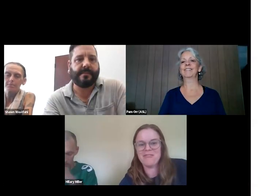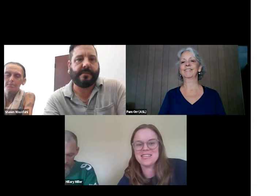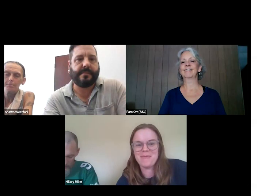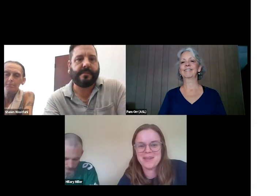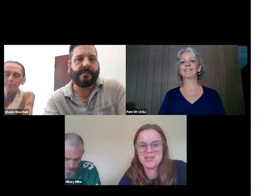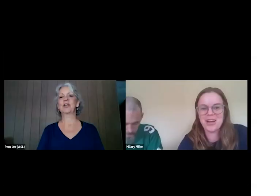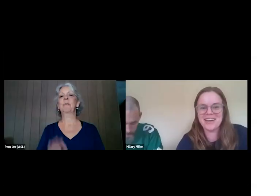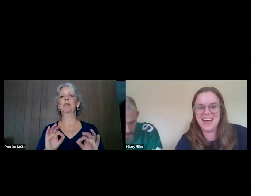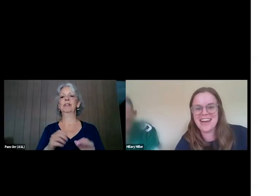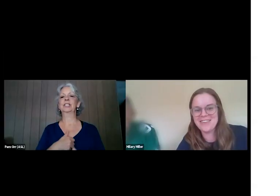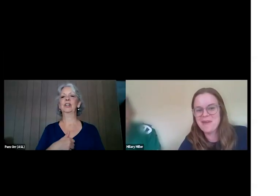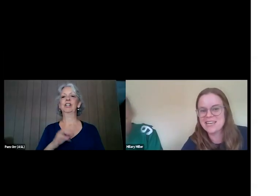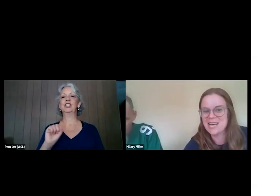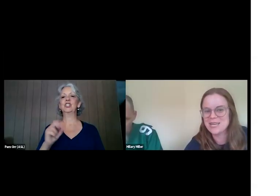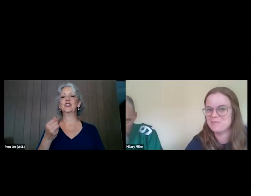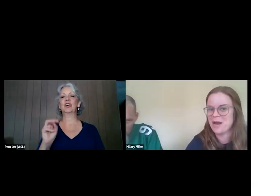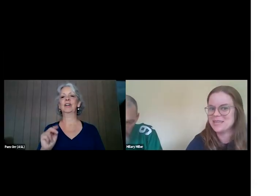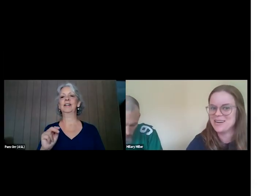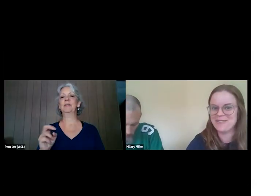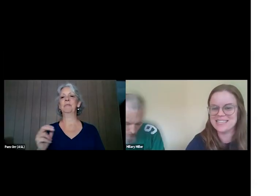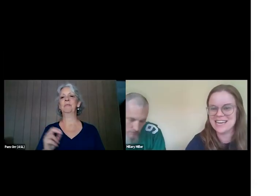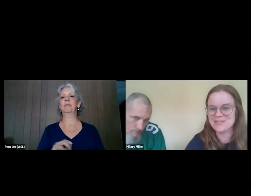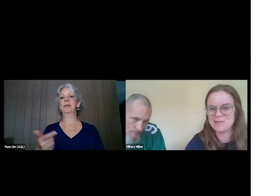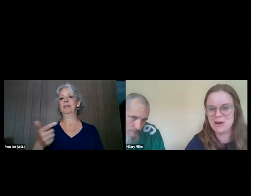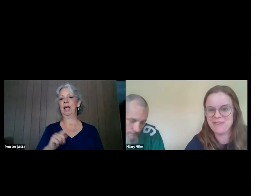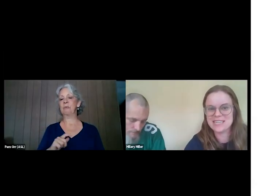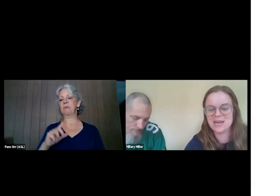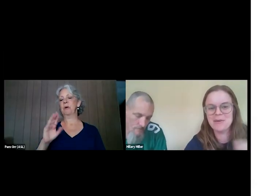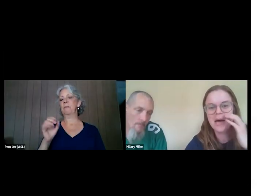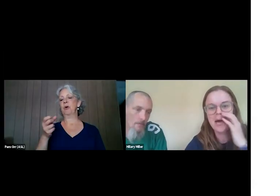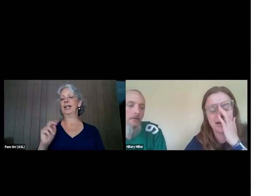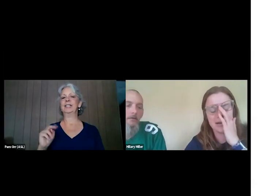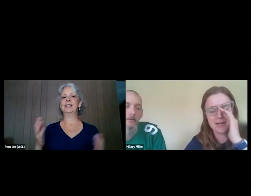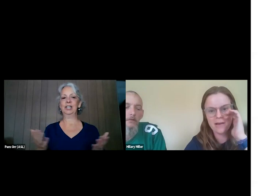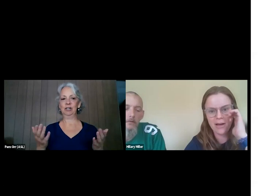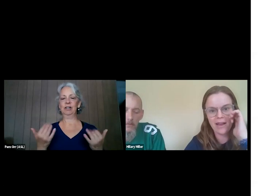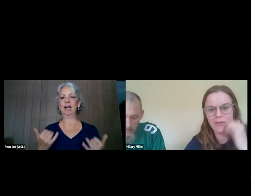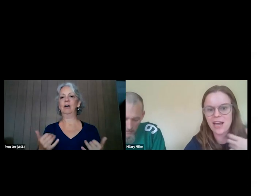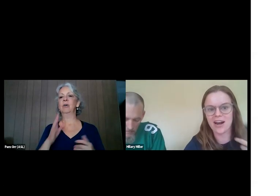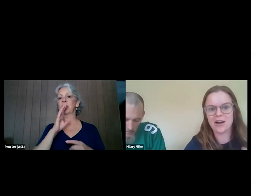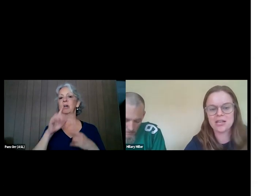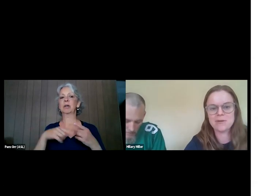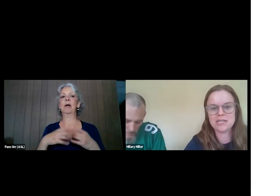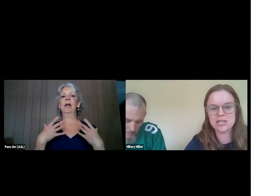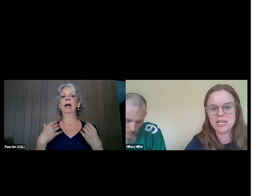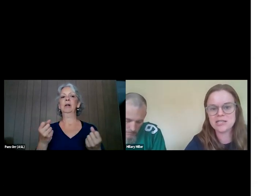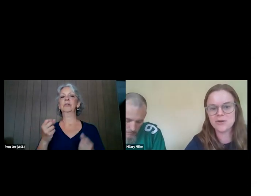Perfect. Sorry about that Shawn. Okay, now back to us, and Brian's here with us now. So perfect. Gonna talk about healthcare and hospitalization.